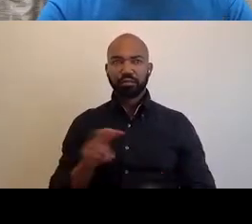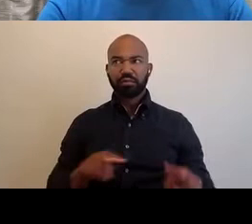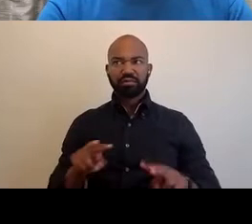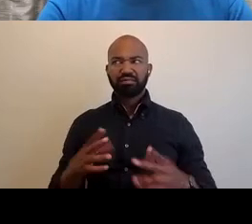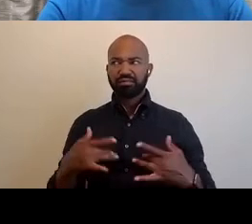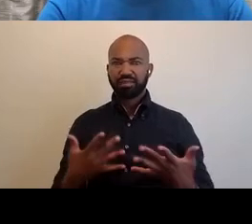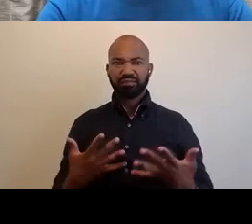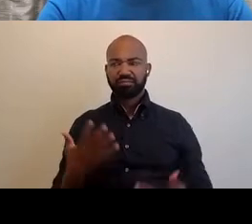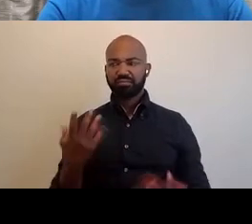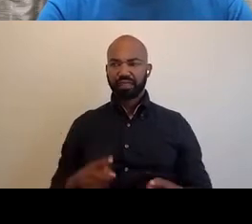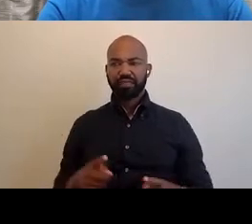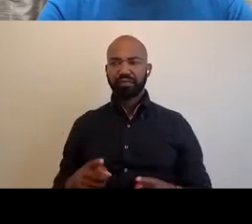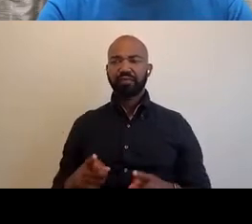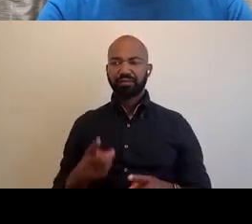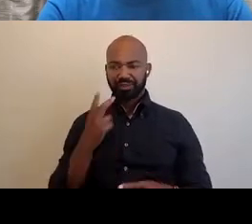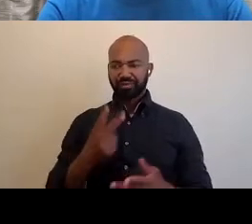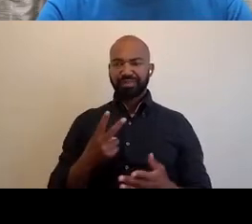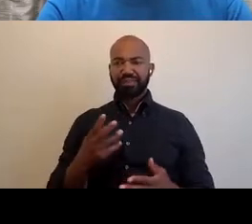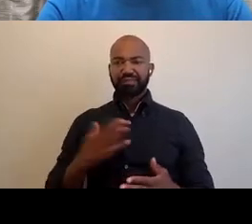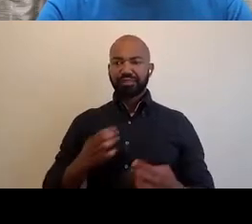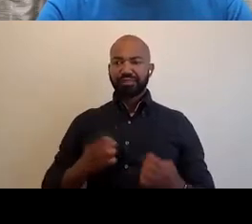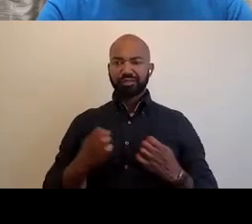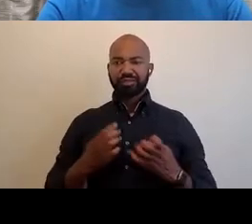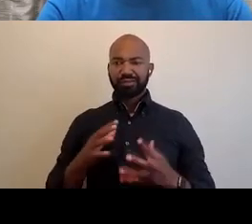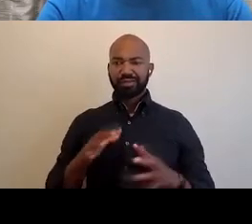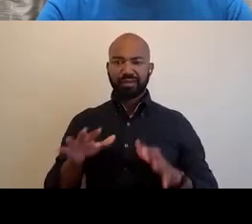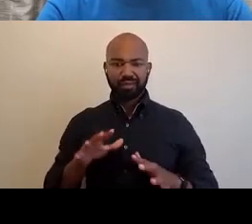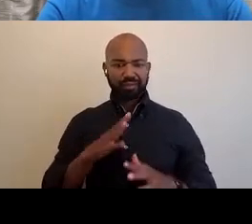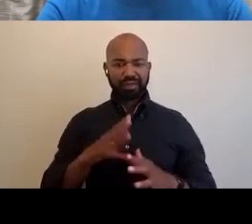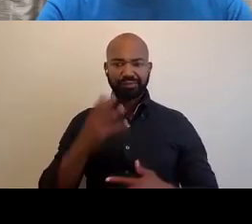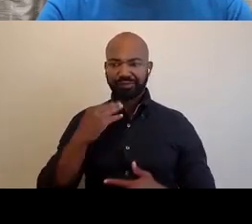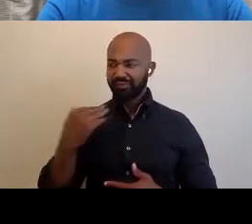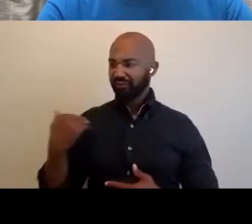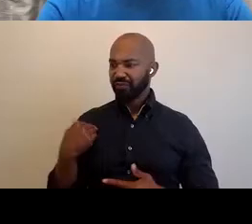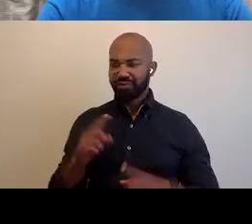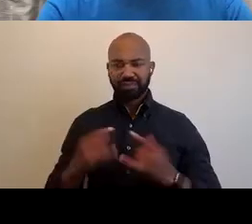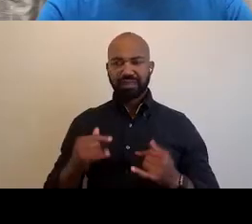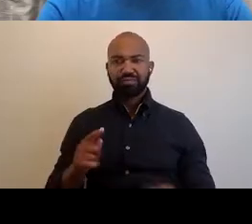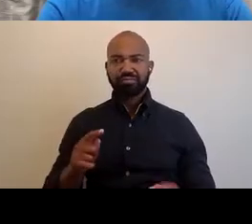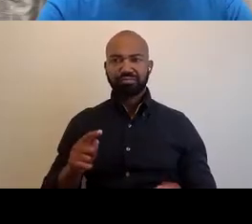and that there is an emotional element that they hadn't experienced before. So something to consider.